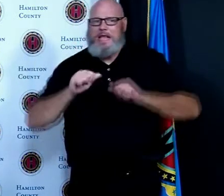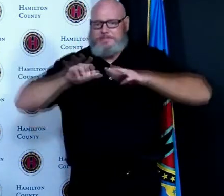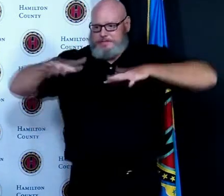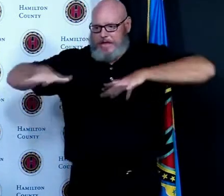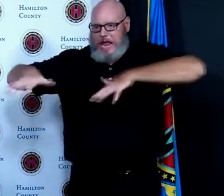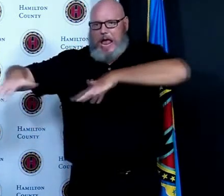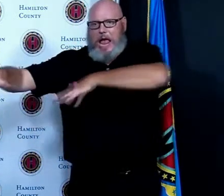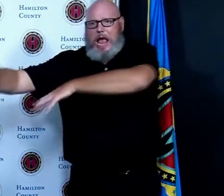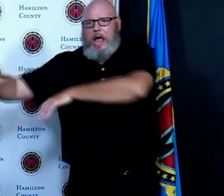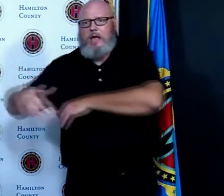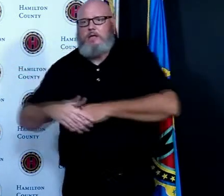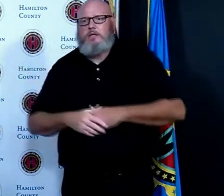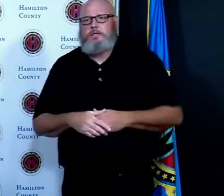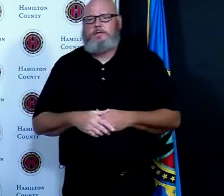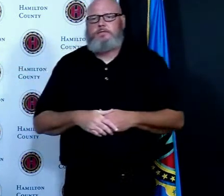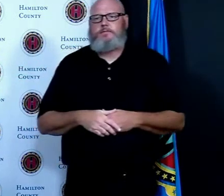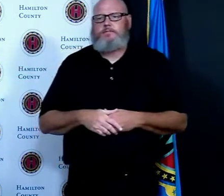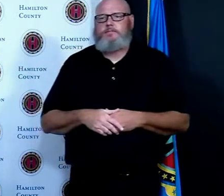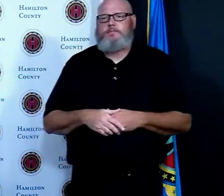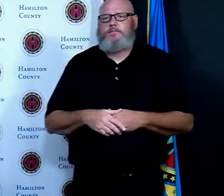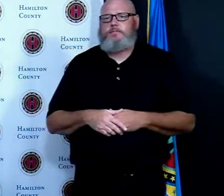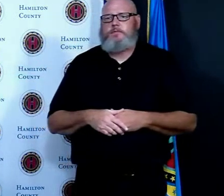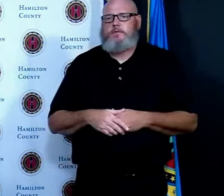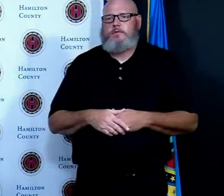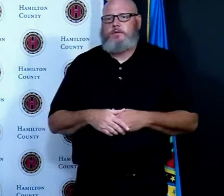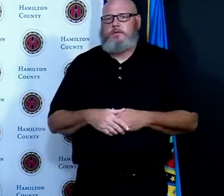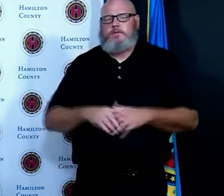how concerning is that for you when you're looking at the hospital system